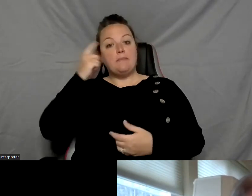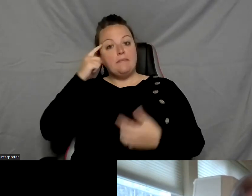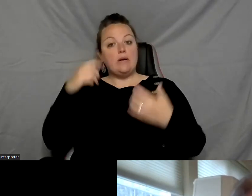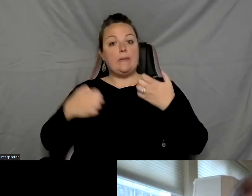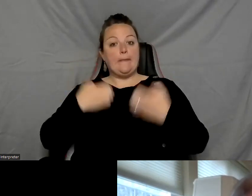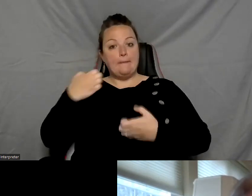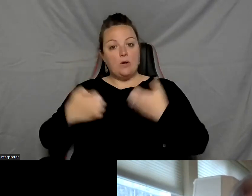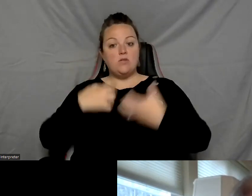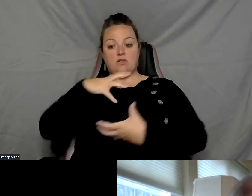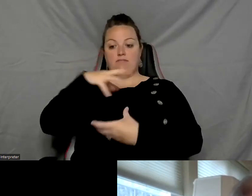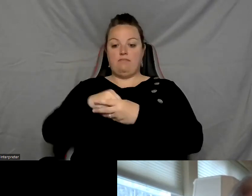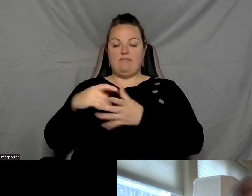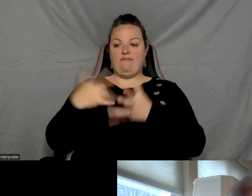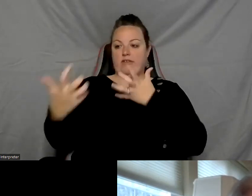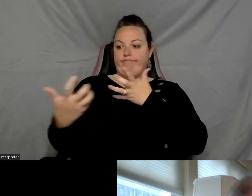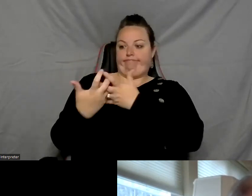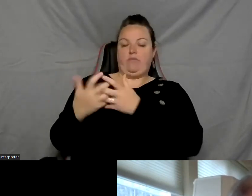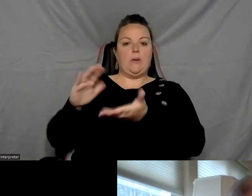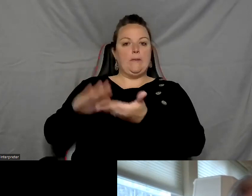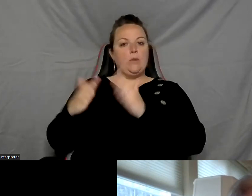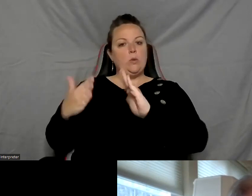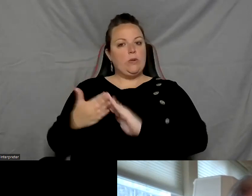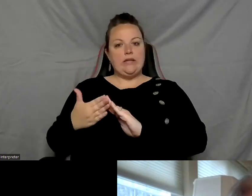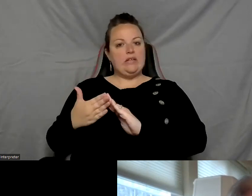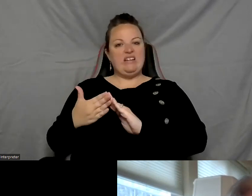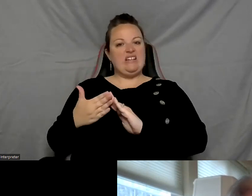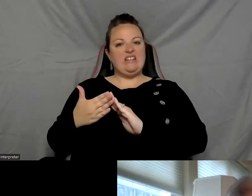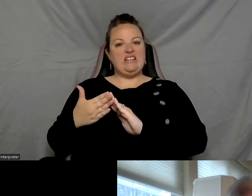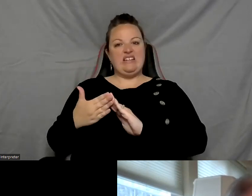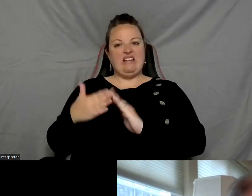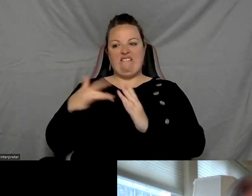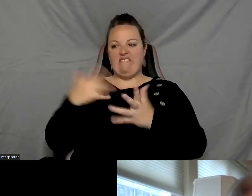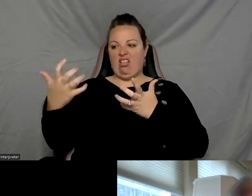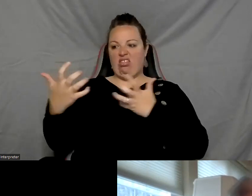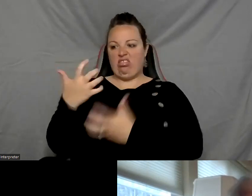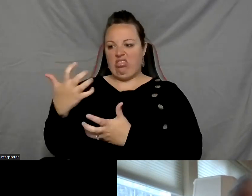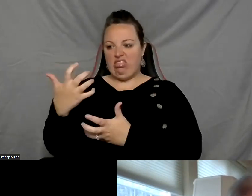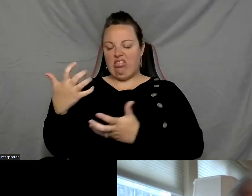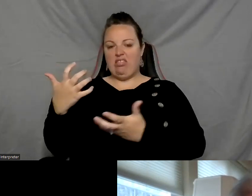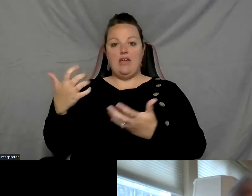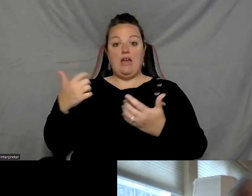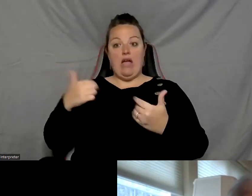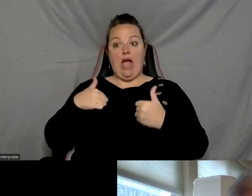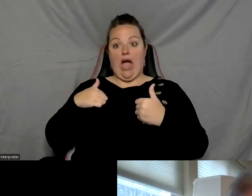part of the community. I don't feel like I have that now. I have so much to offer. Thank